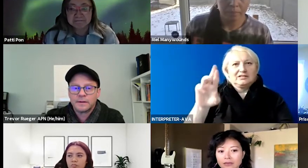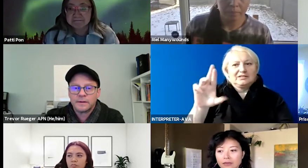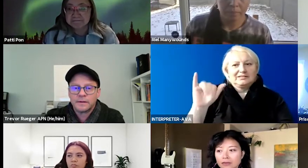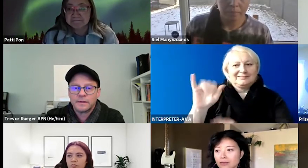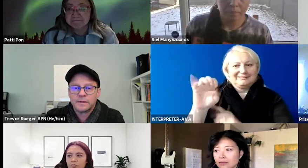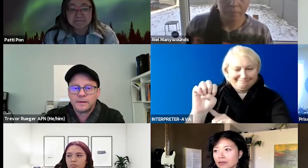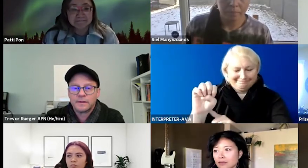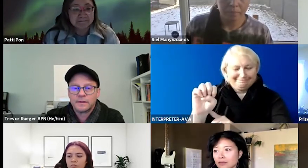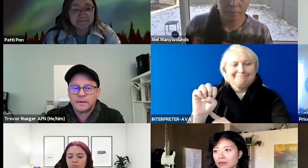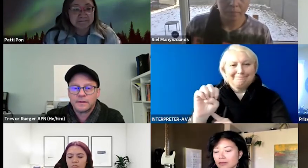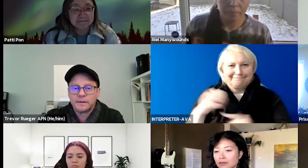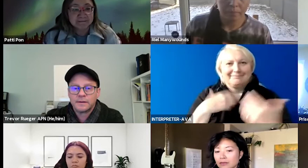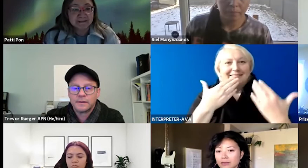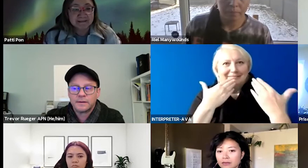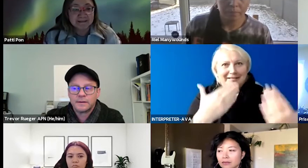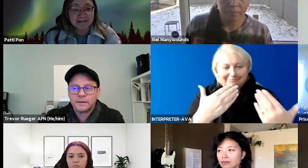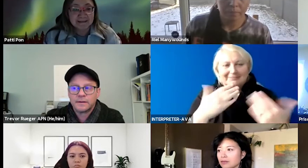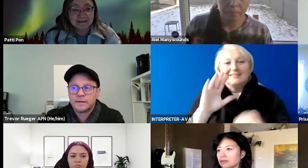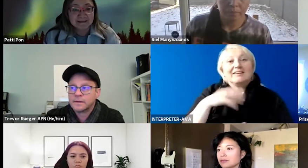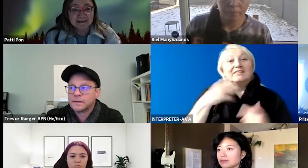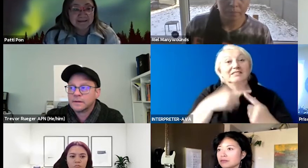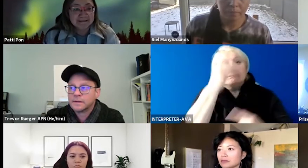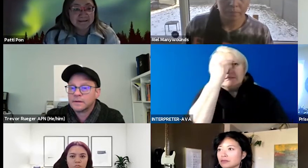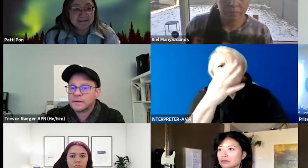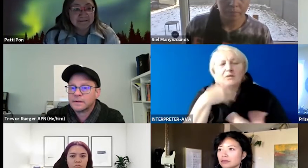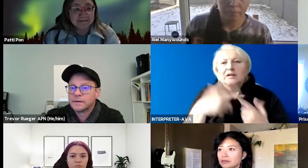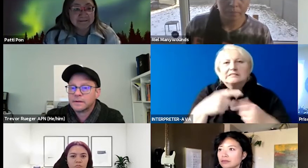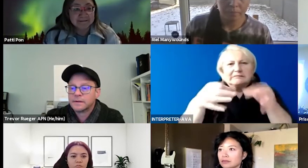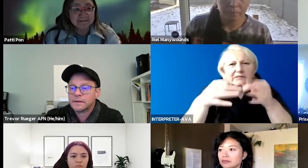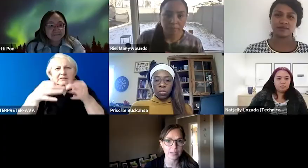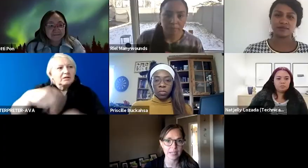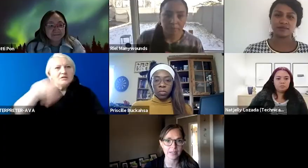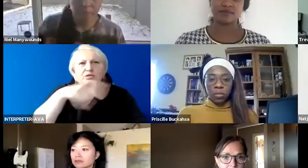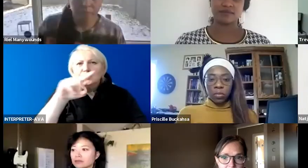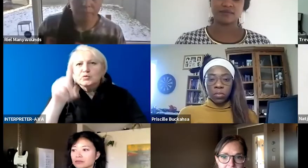I'd like to review a few details about our Zoom setup and our group agreements for today's event.